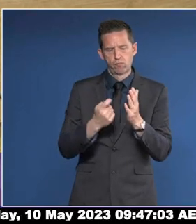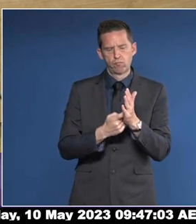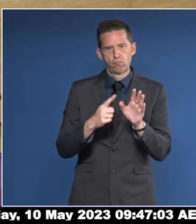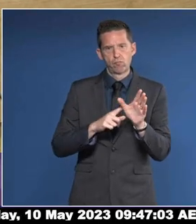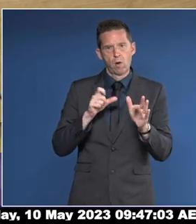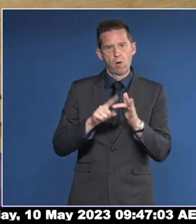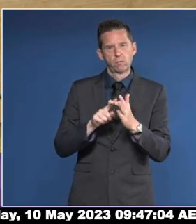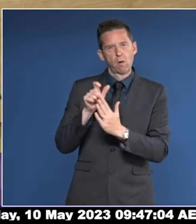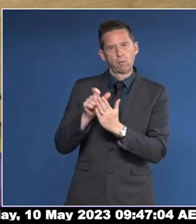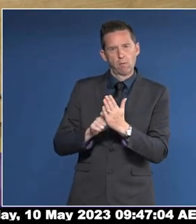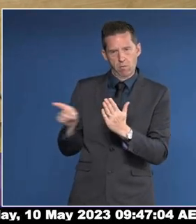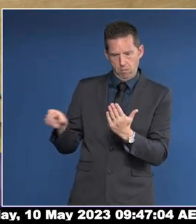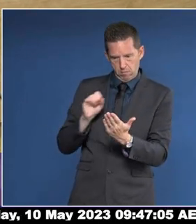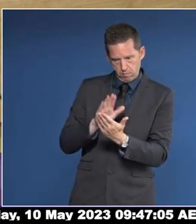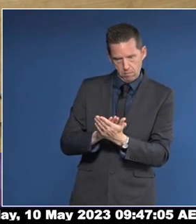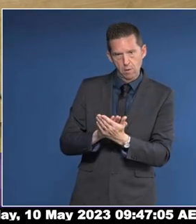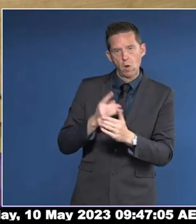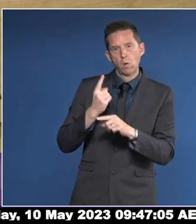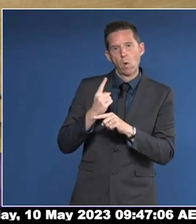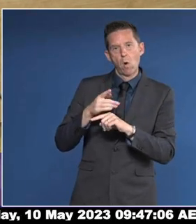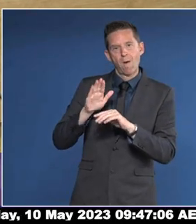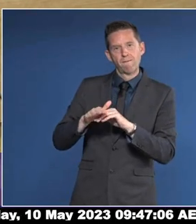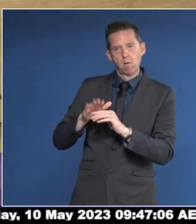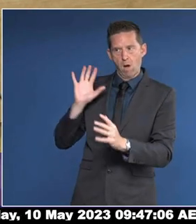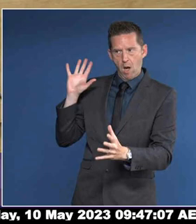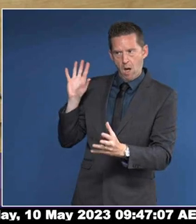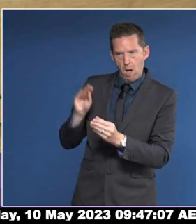about cumulative harm - this is towards the end of the page - resulting from neglect